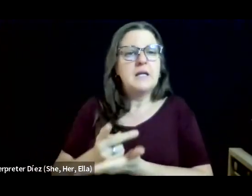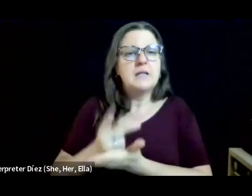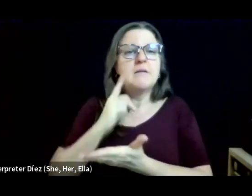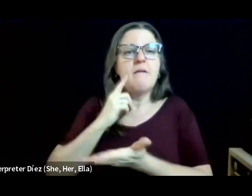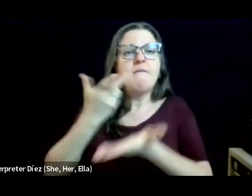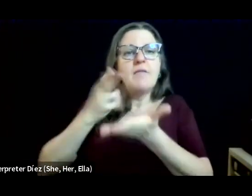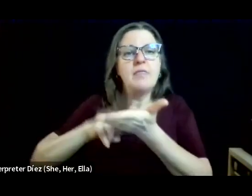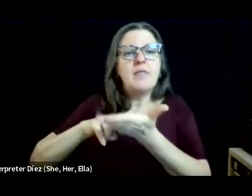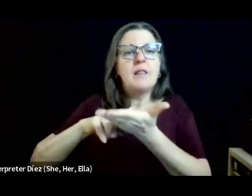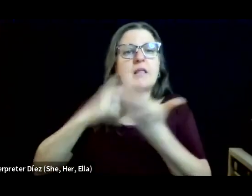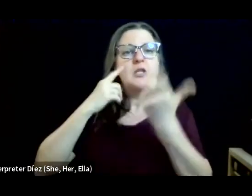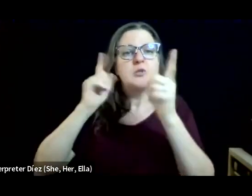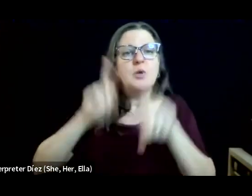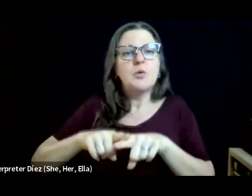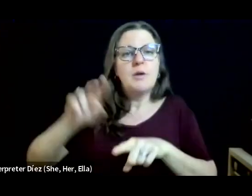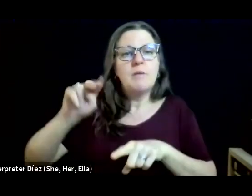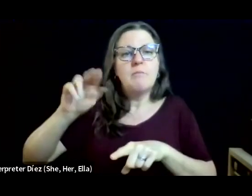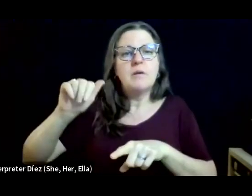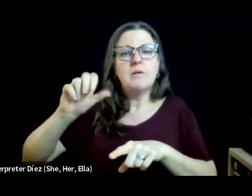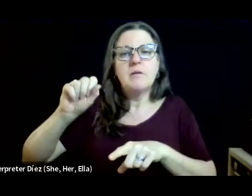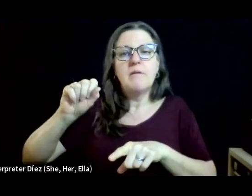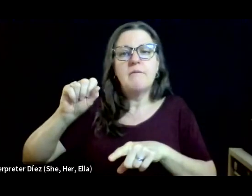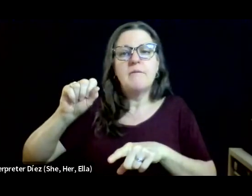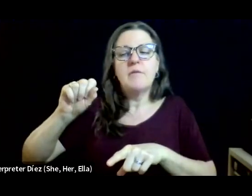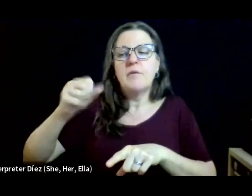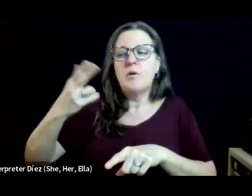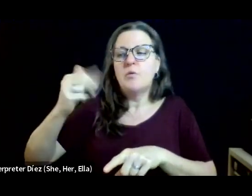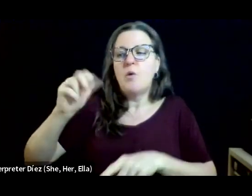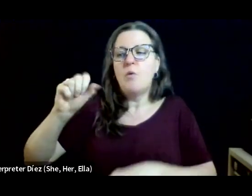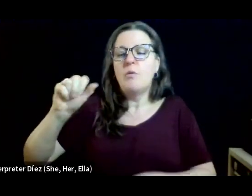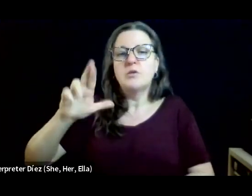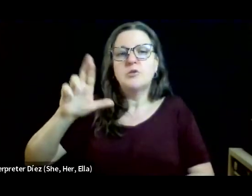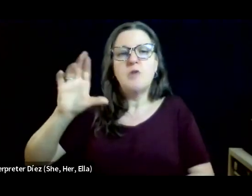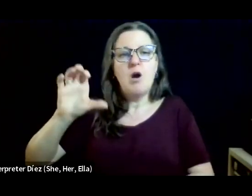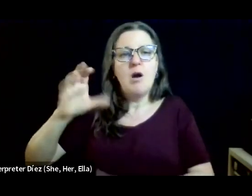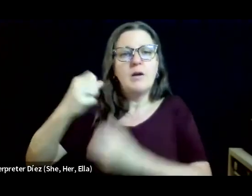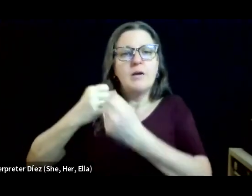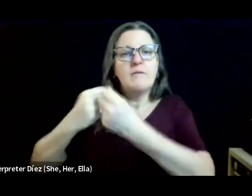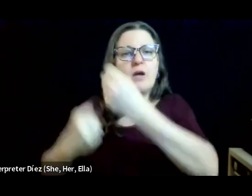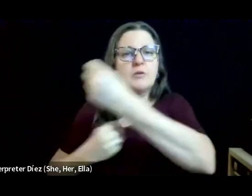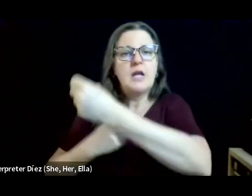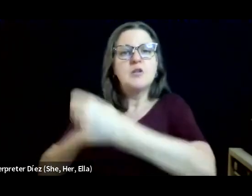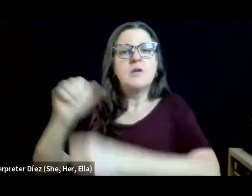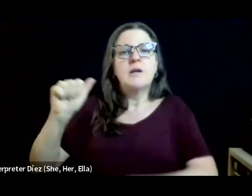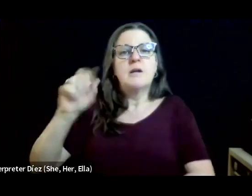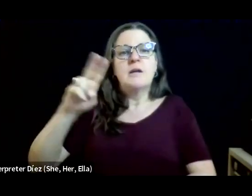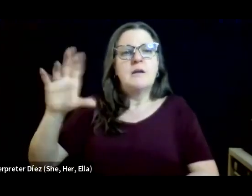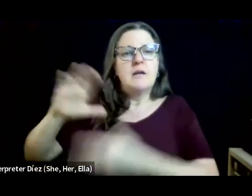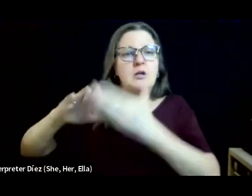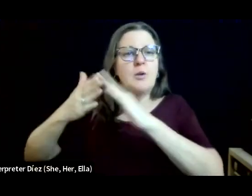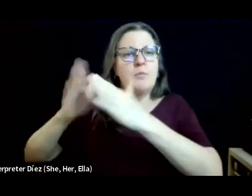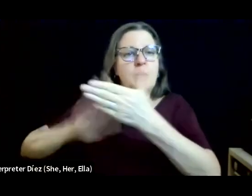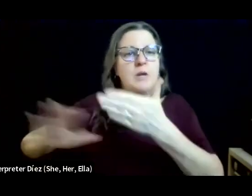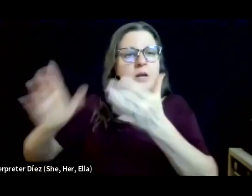and the Antelope Valley Community College District for 4 Greenhouses for Agricultural Research. Is there a motion?